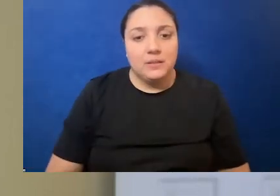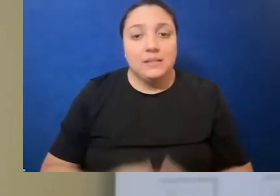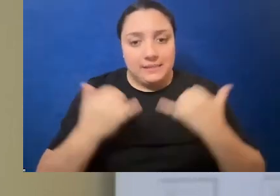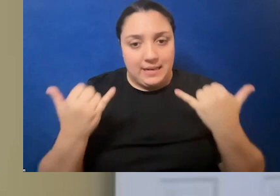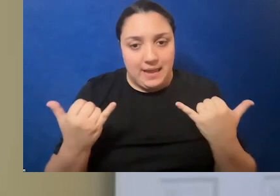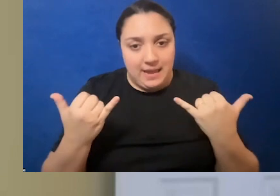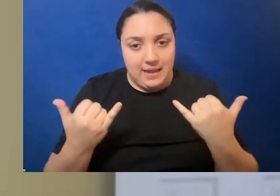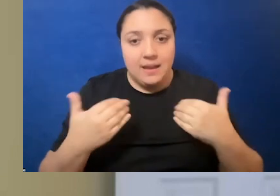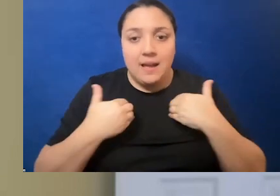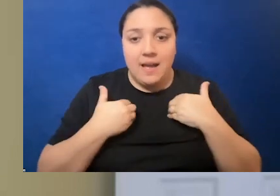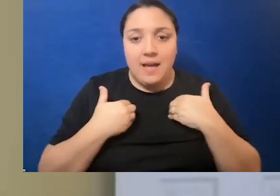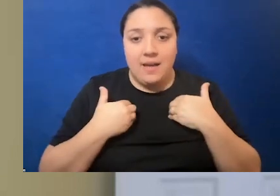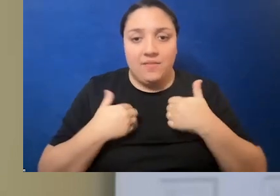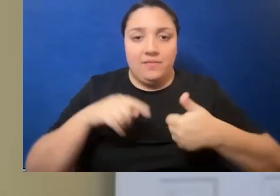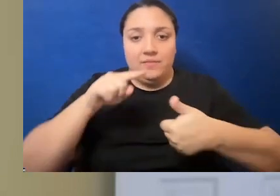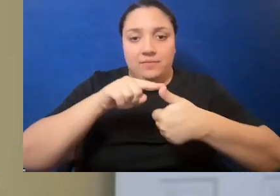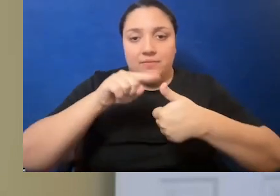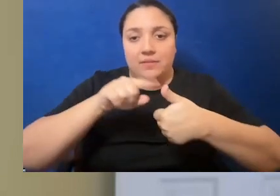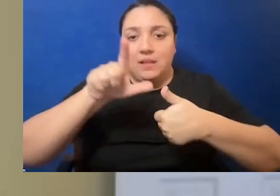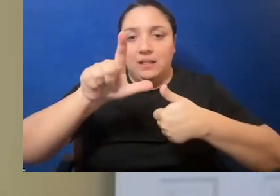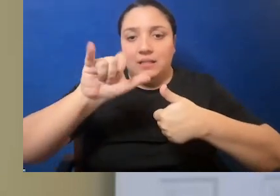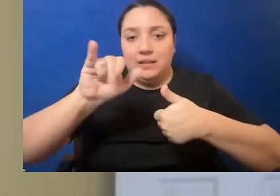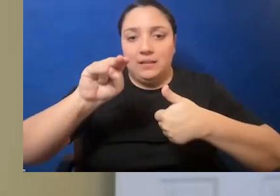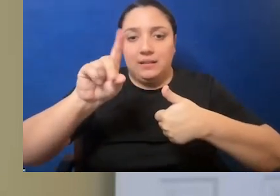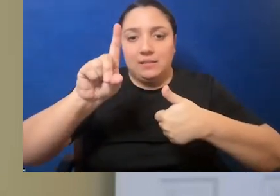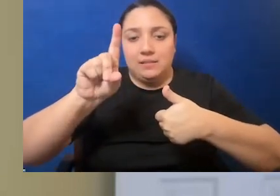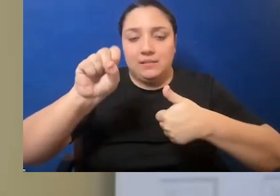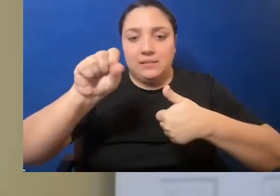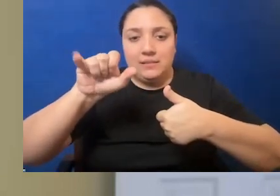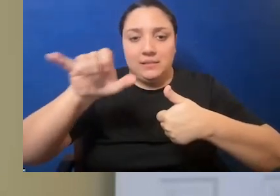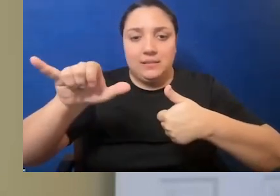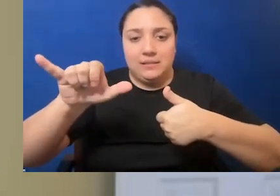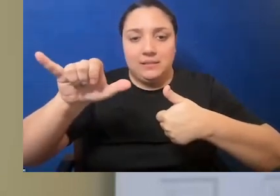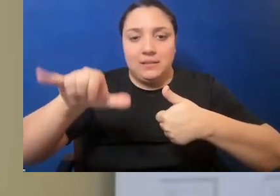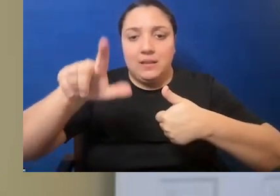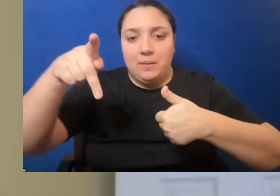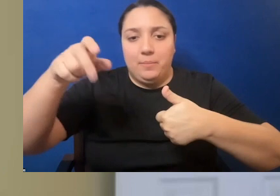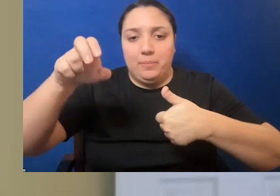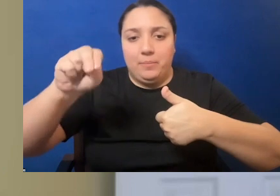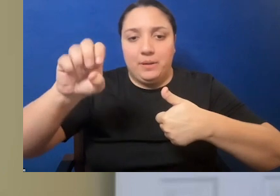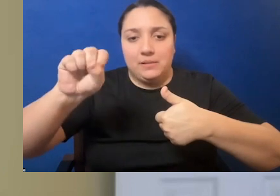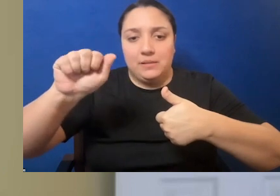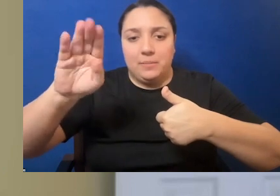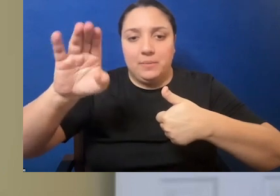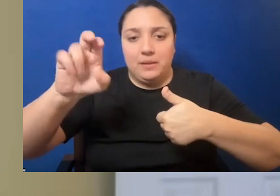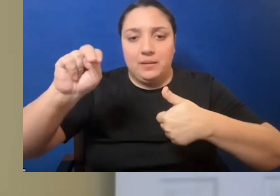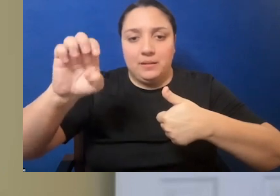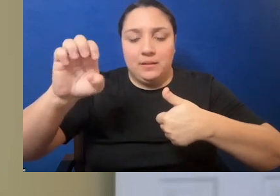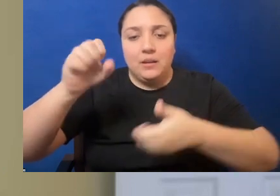WE HAVE JOINING US TODAY LINDSEY PENSABENE, WHO IS A LICENSED